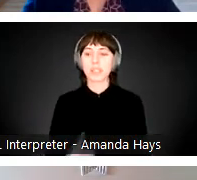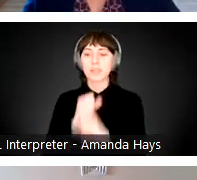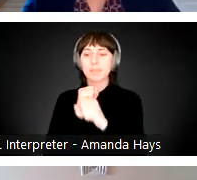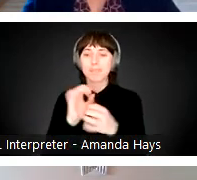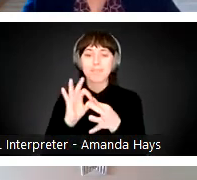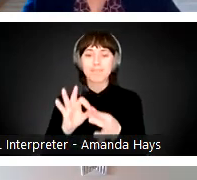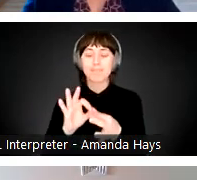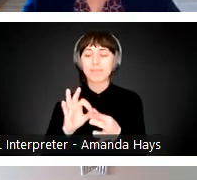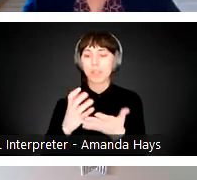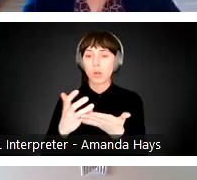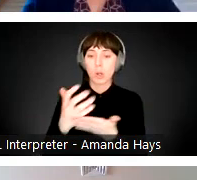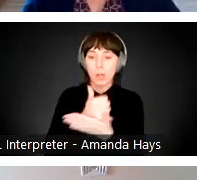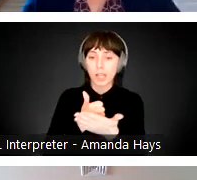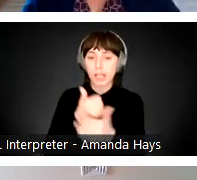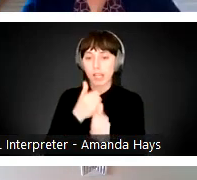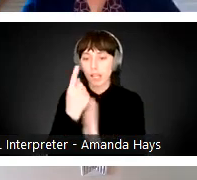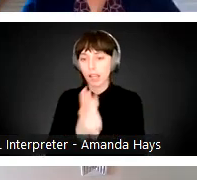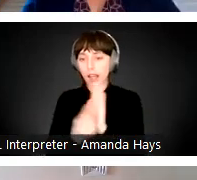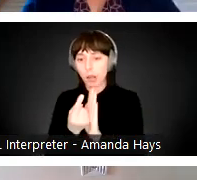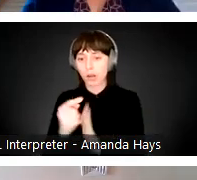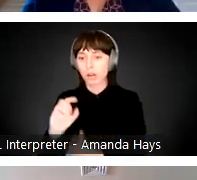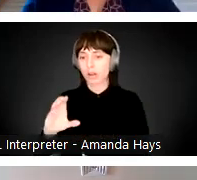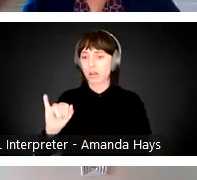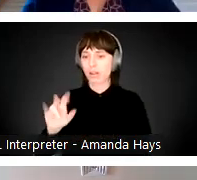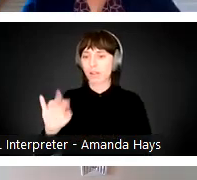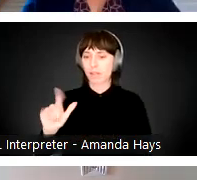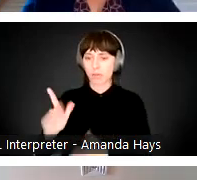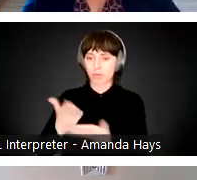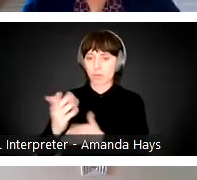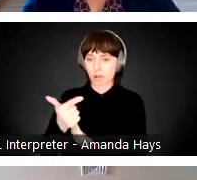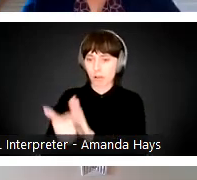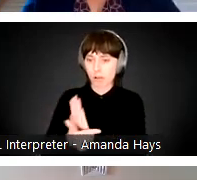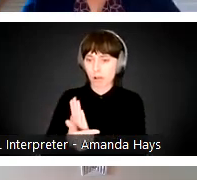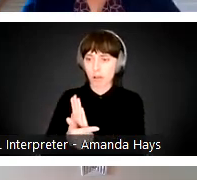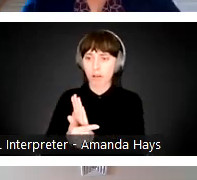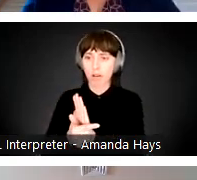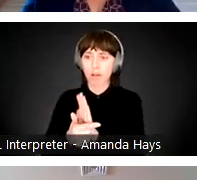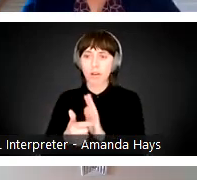civil rights laws really don't have a whole lot of connection to whether or